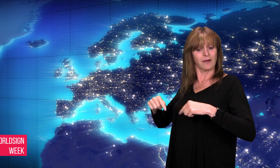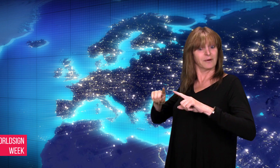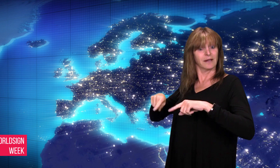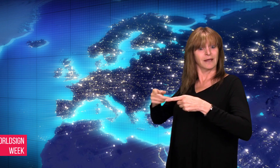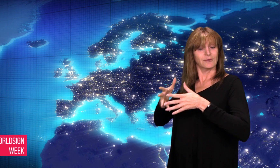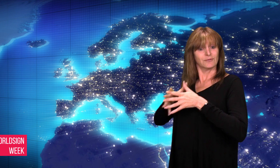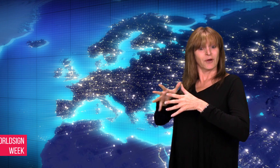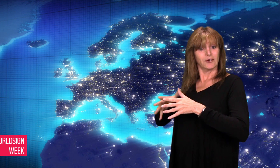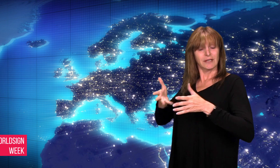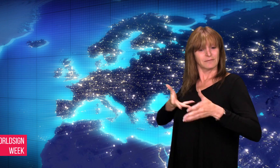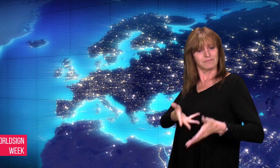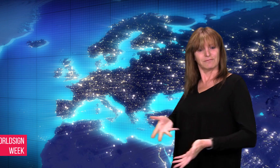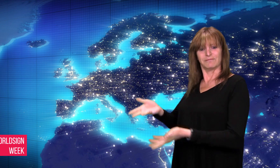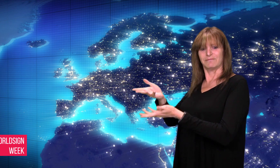Now, let’s go to next story.